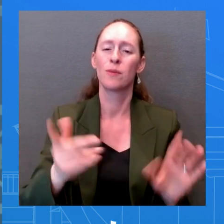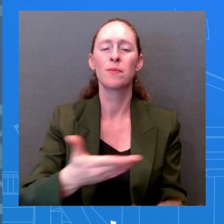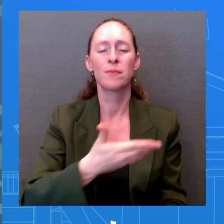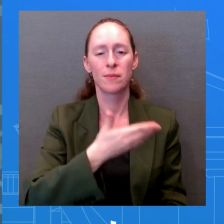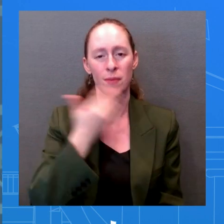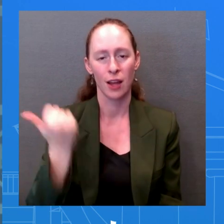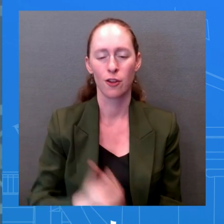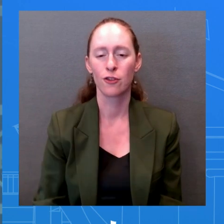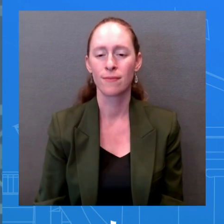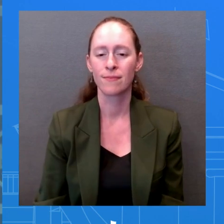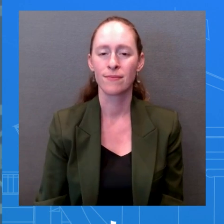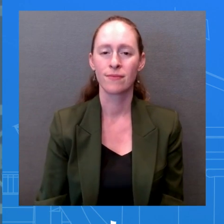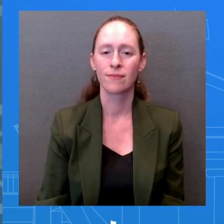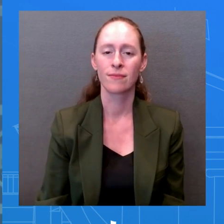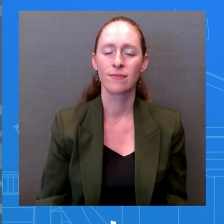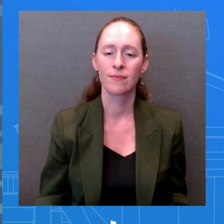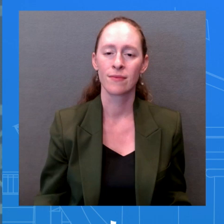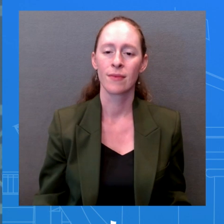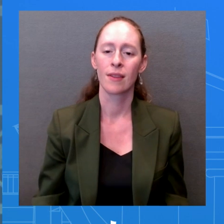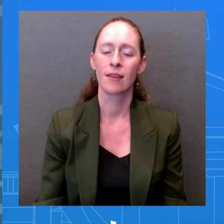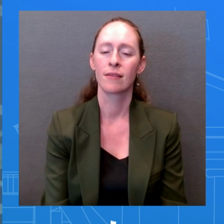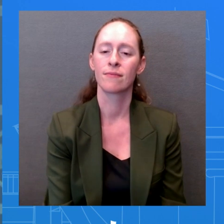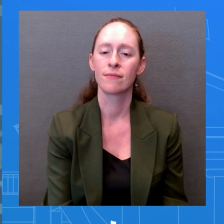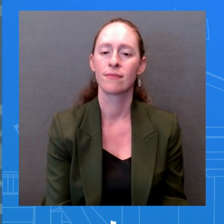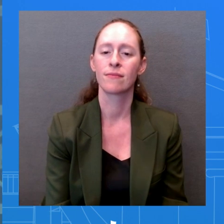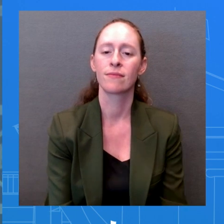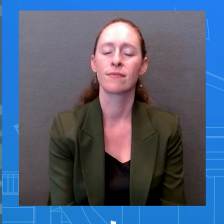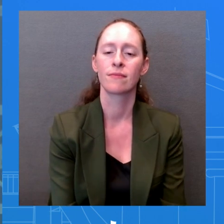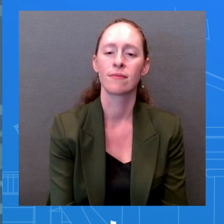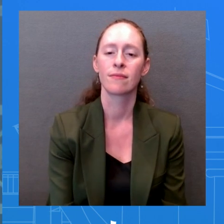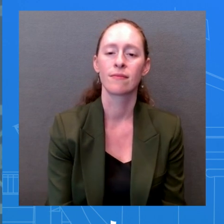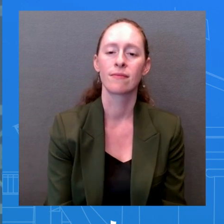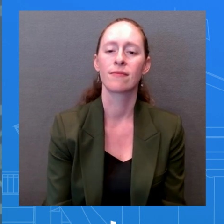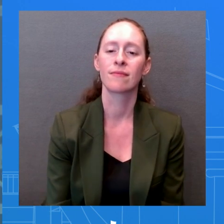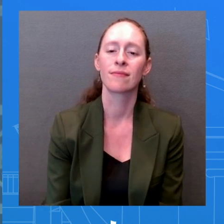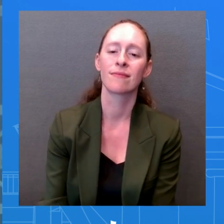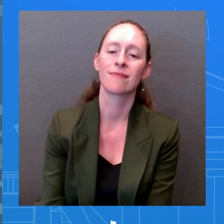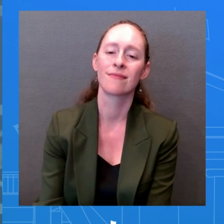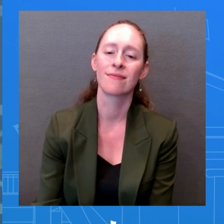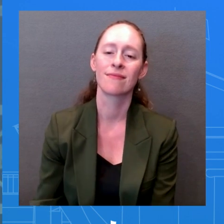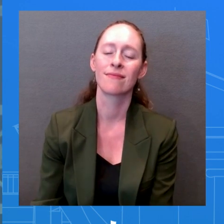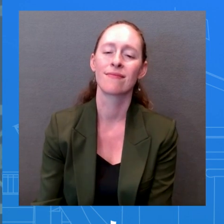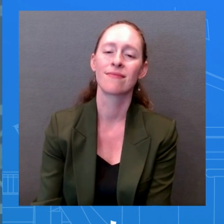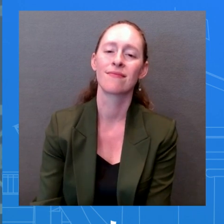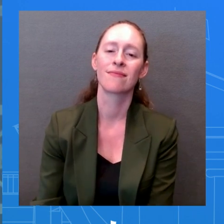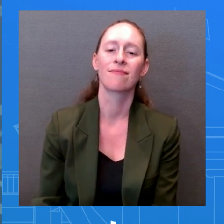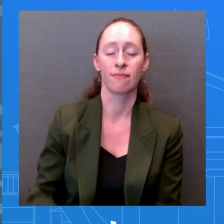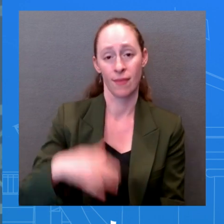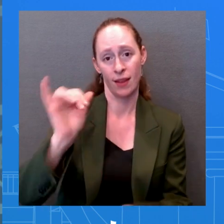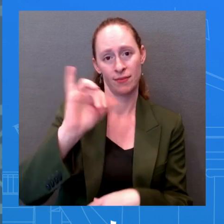to demonstrate that hate-fueled violence has no place in our country. Americans of all faiths and backgrounds